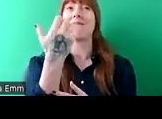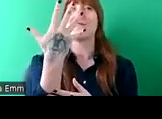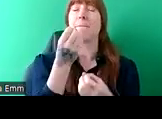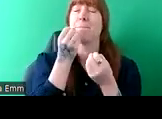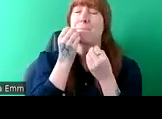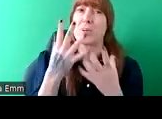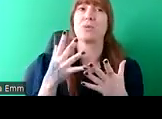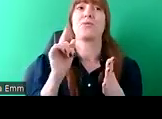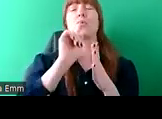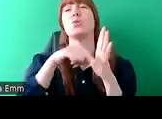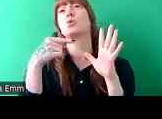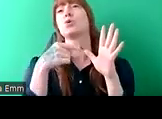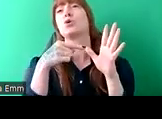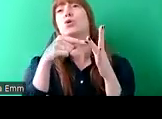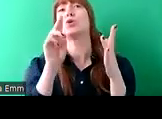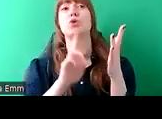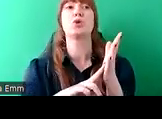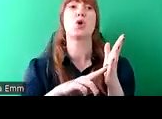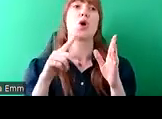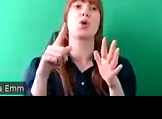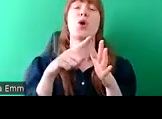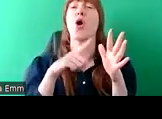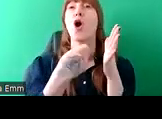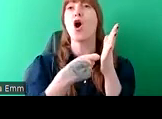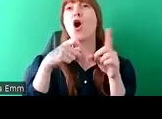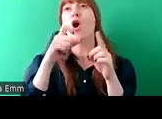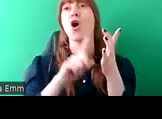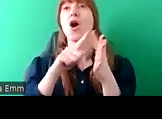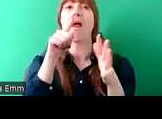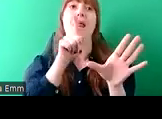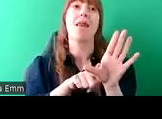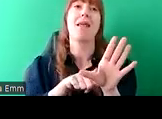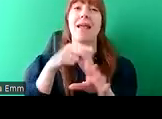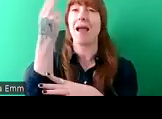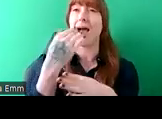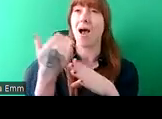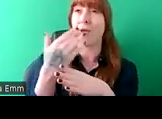artworks on display, from the University of Edinburgh Art Collections - that was really